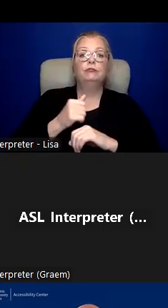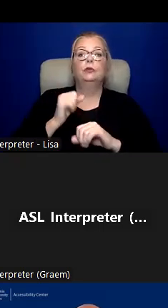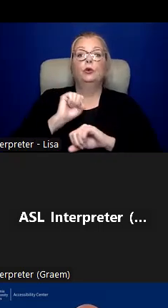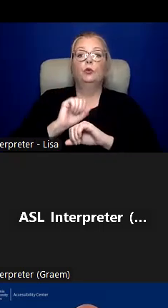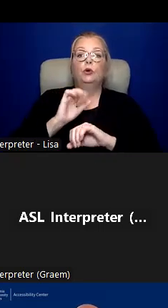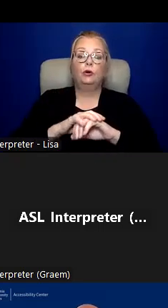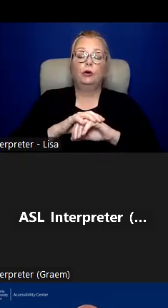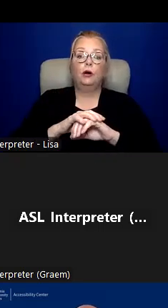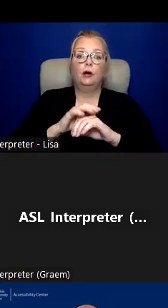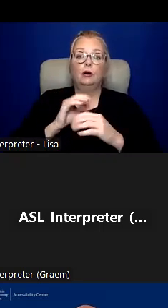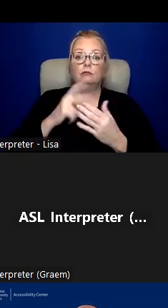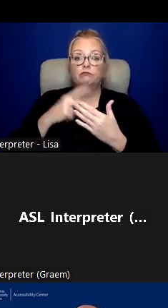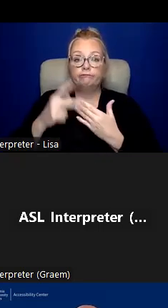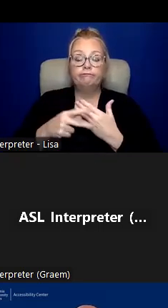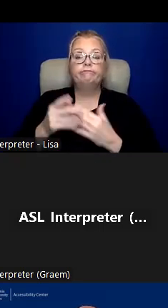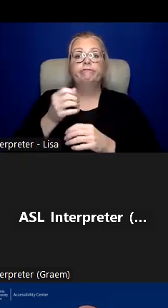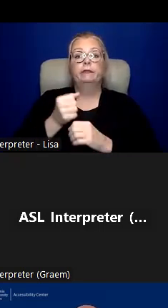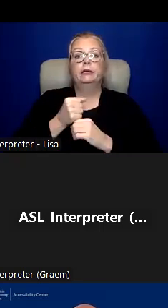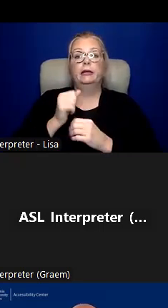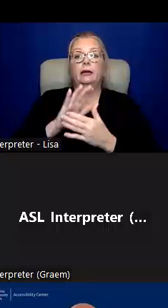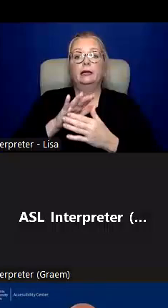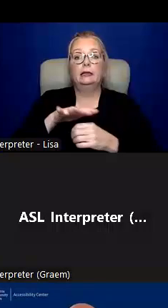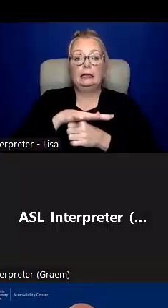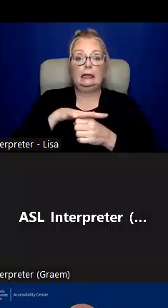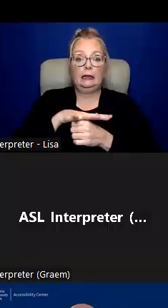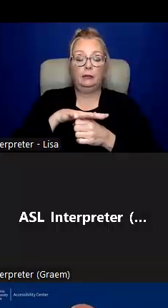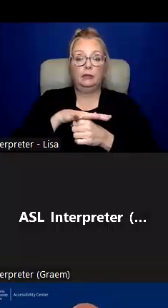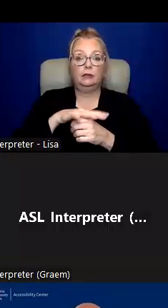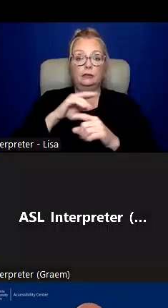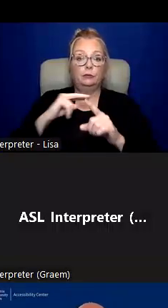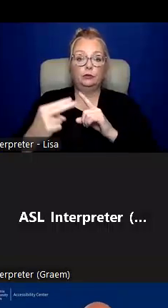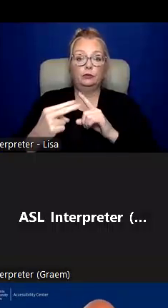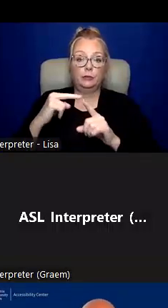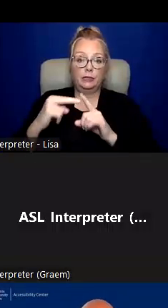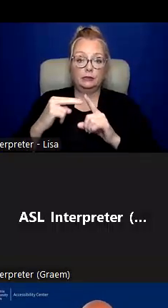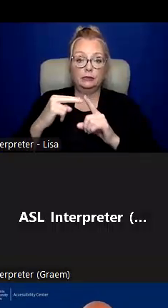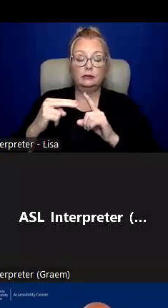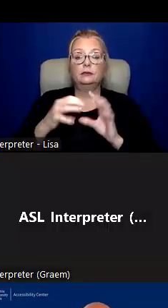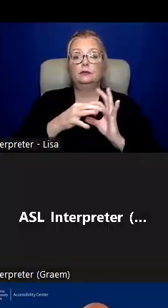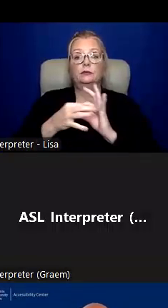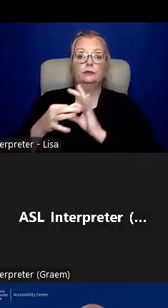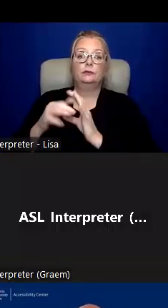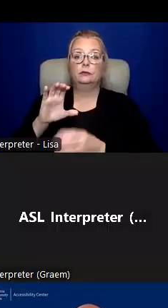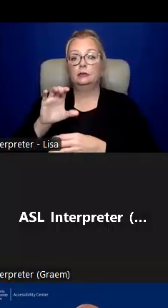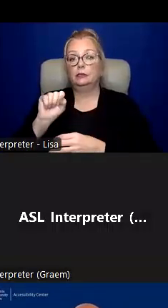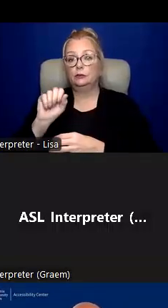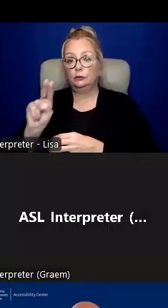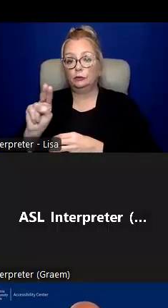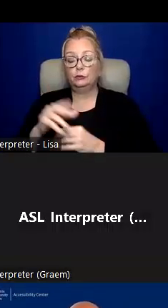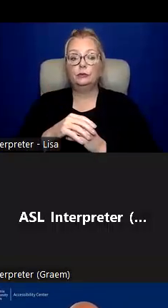perspective for things on behalf of the entire CSU system. And I'm going to be talking about a number of the things